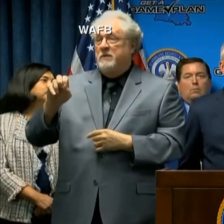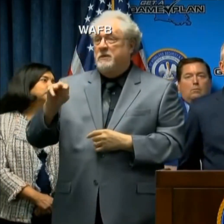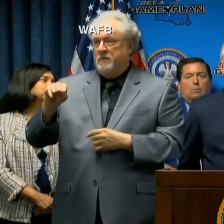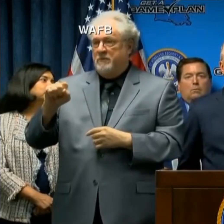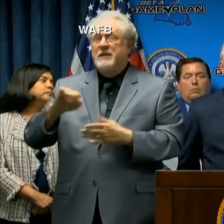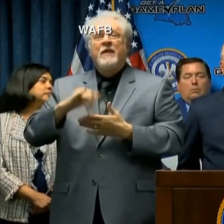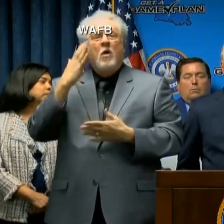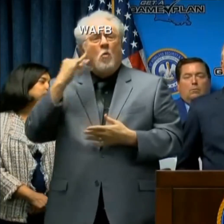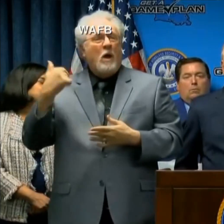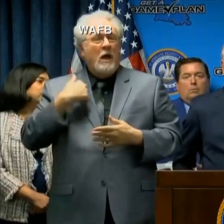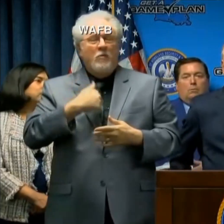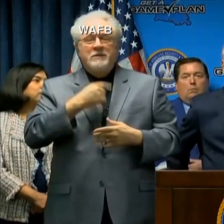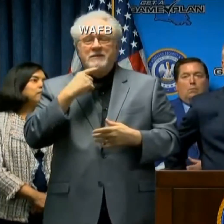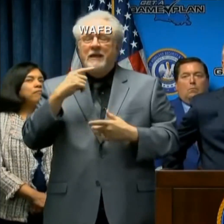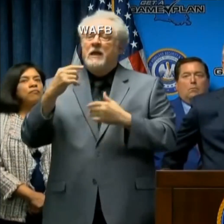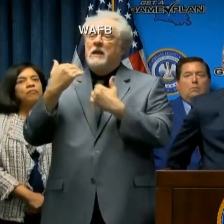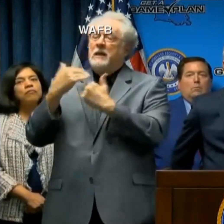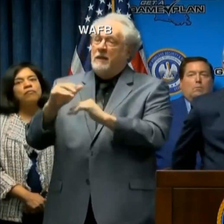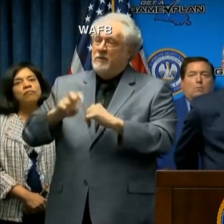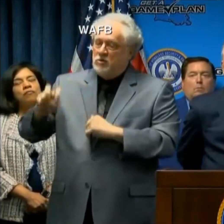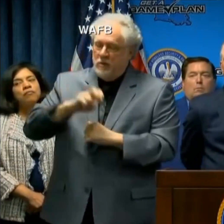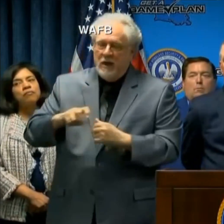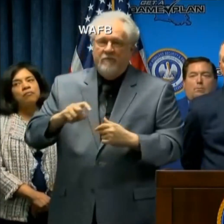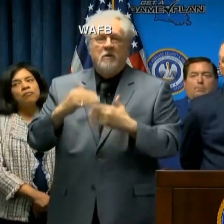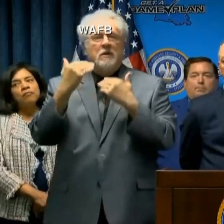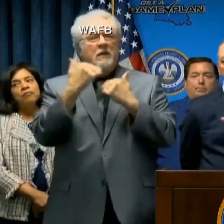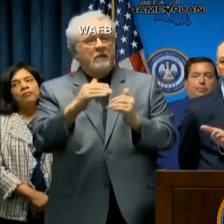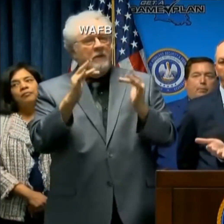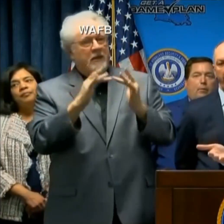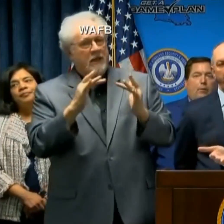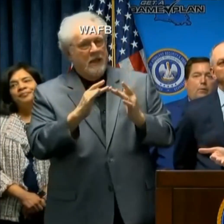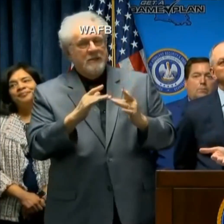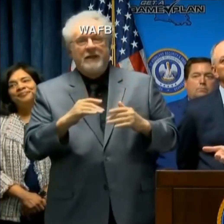about travel limitations contact limitations limitations and going to